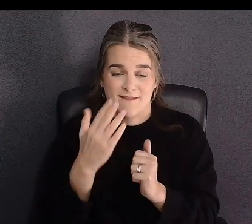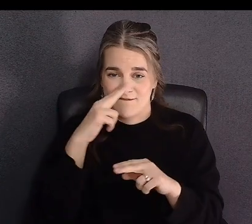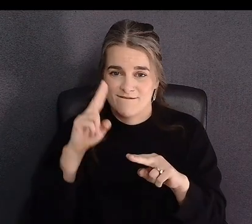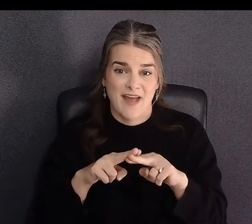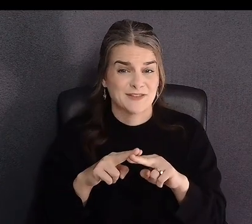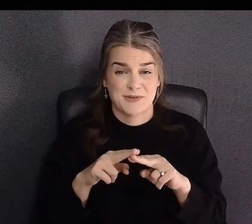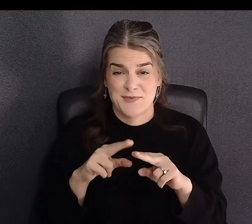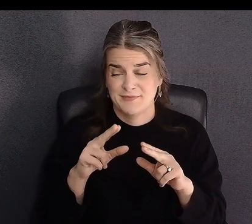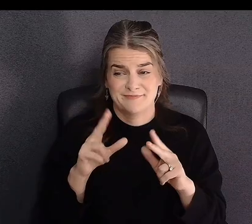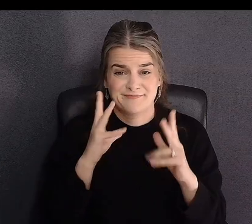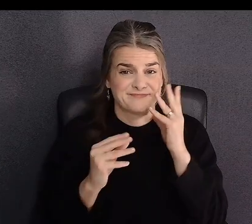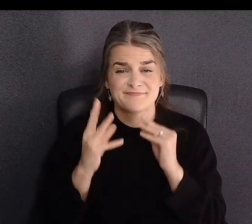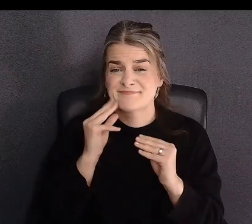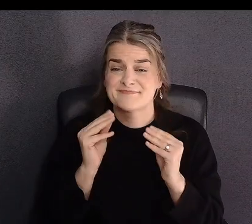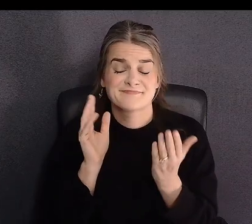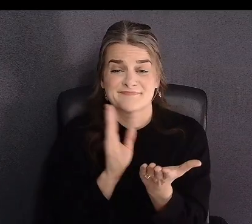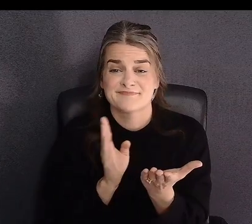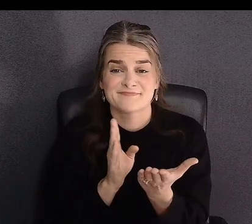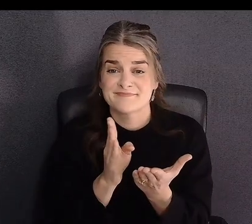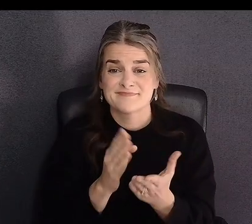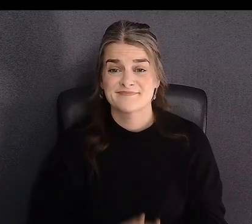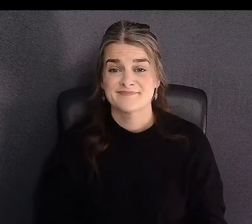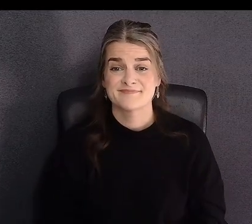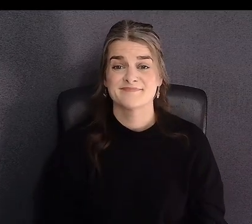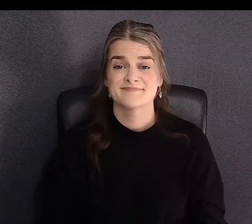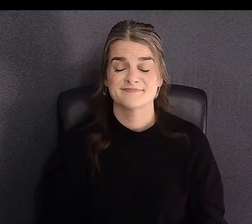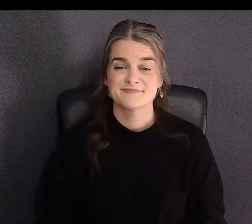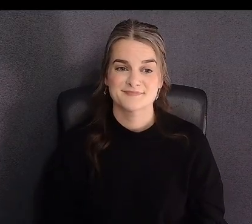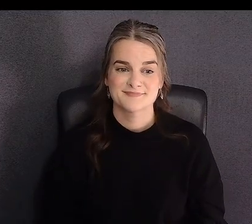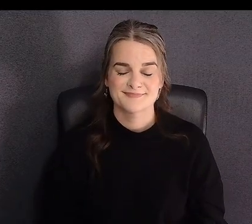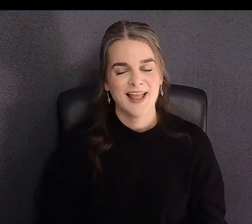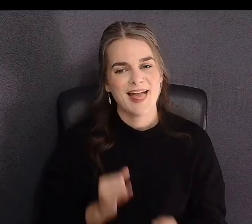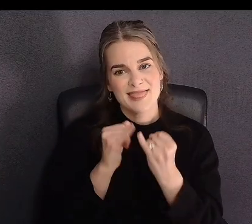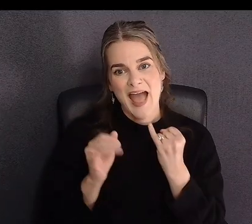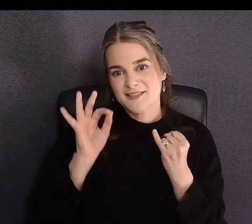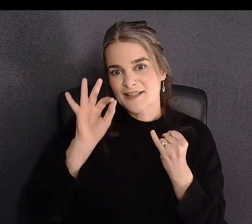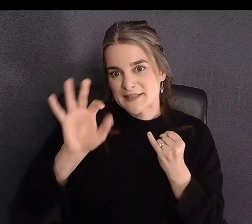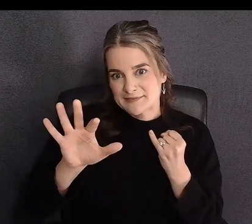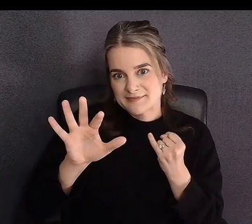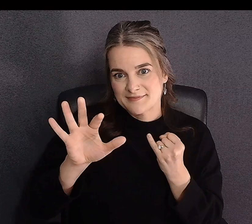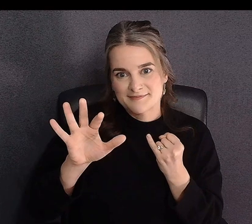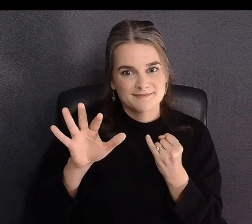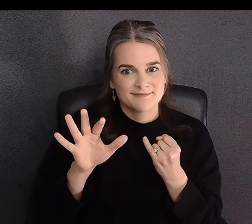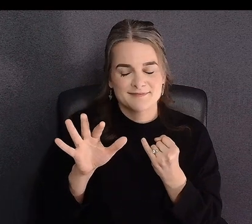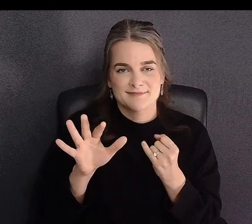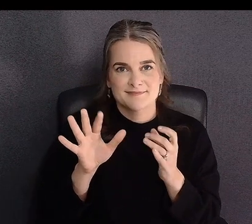Lastly, I just wanted to share that the biggest thing is--